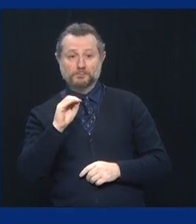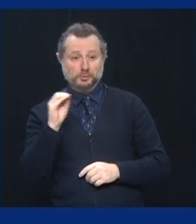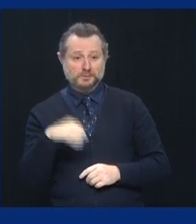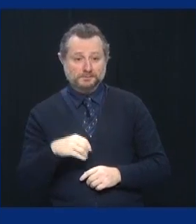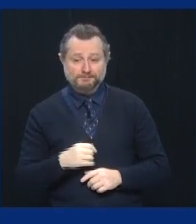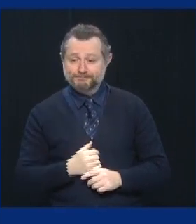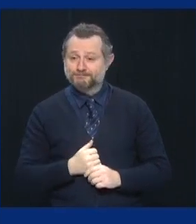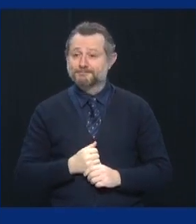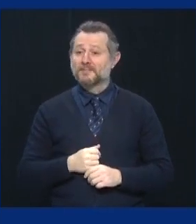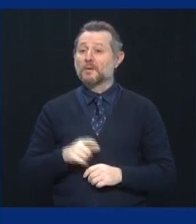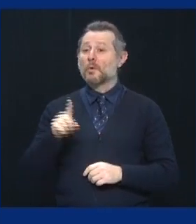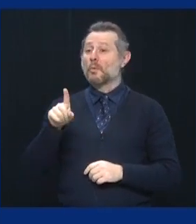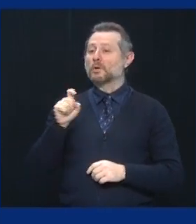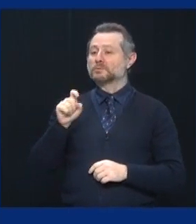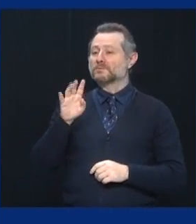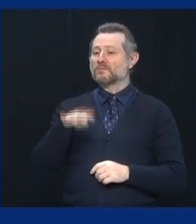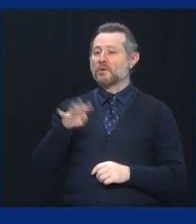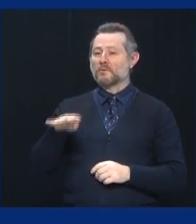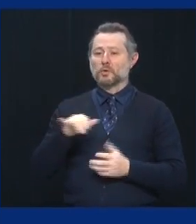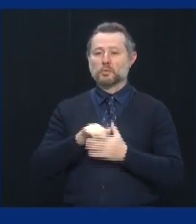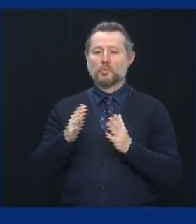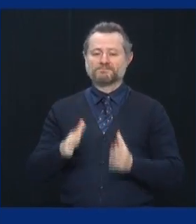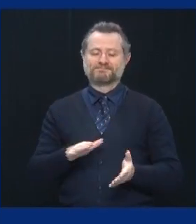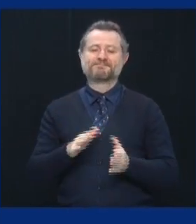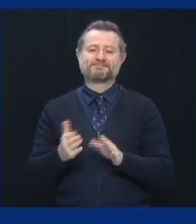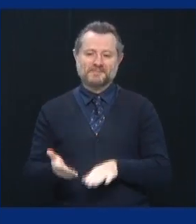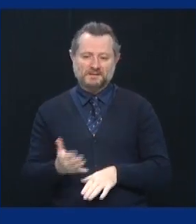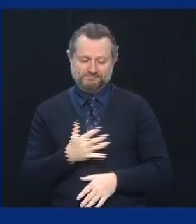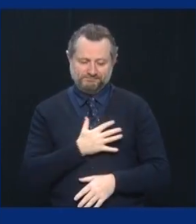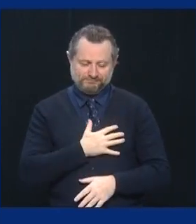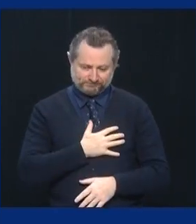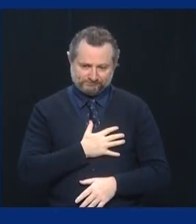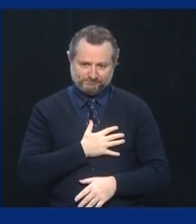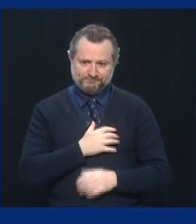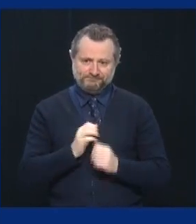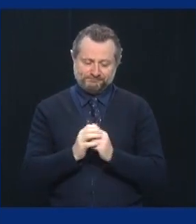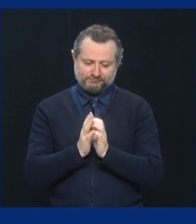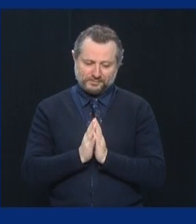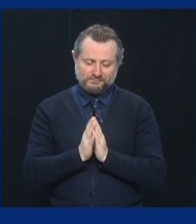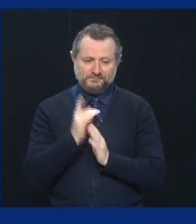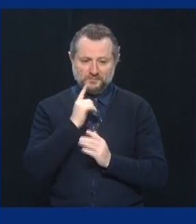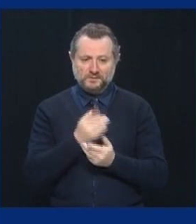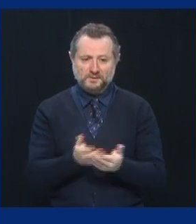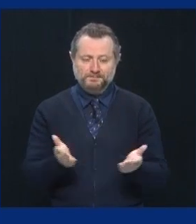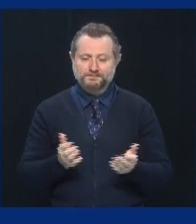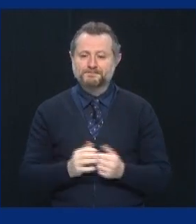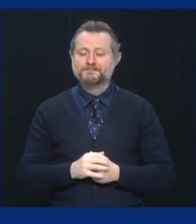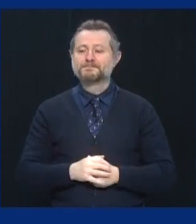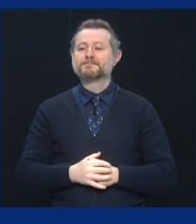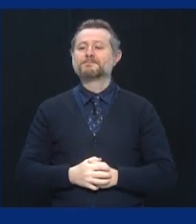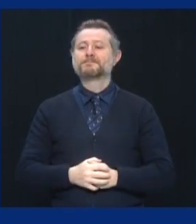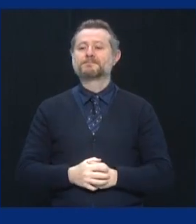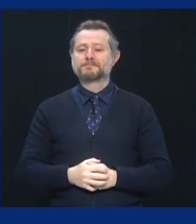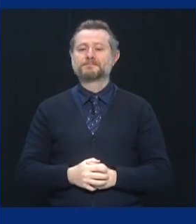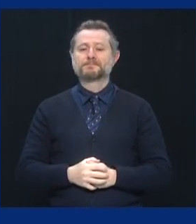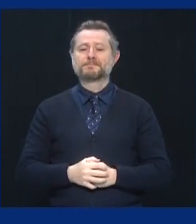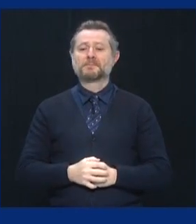THE POSITIVITY RATE IS 5.26. NEW YORK CITY, IT'S 5.71.